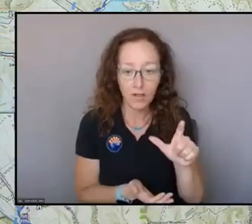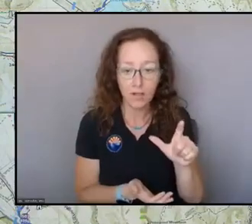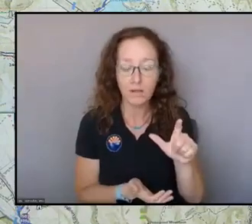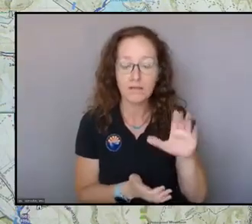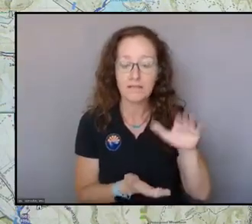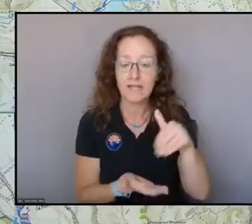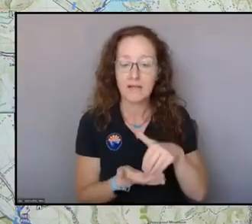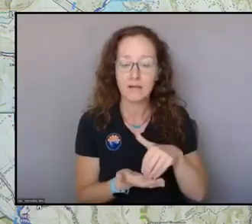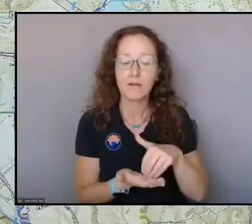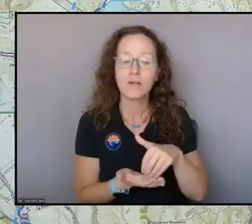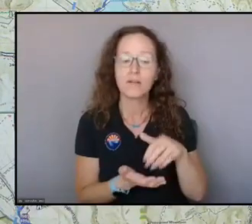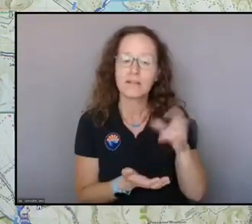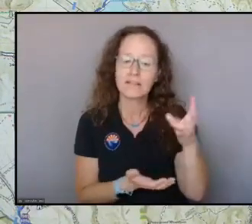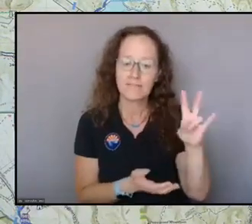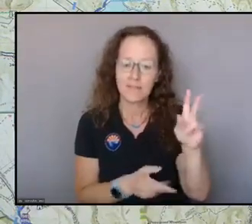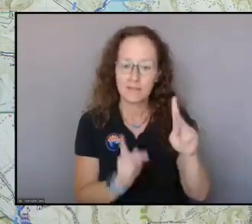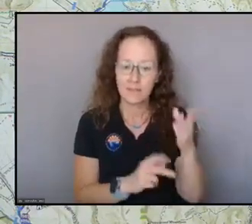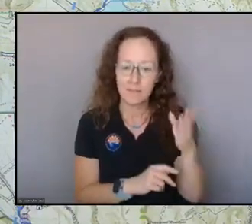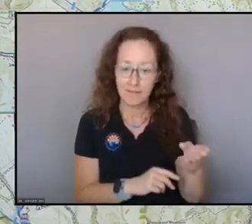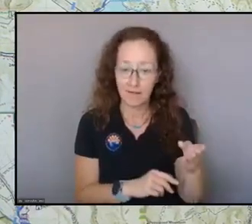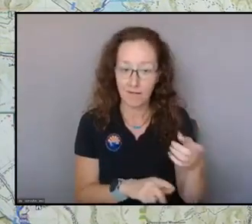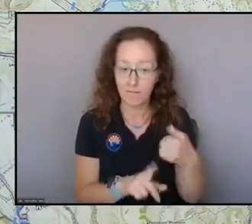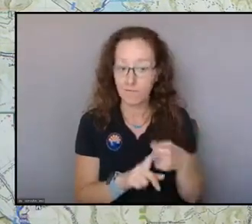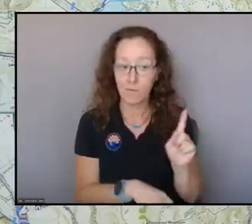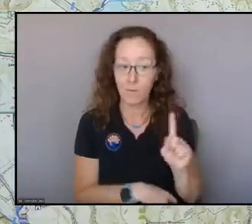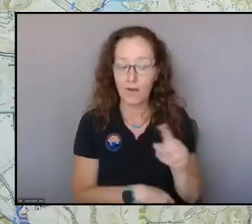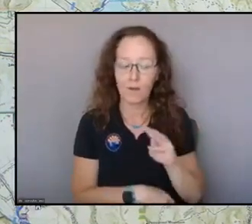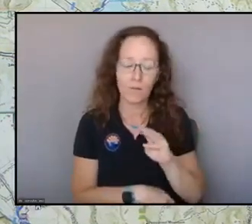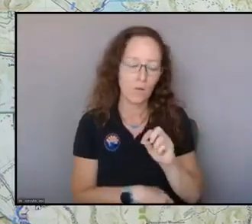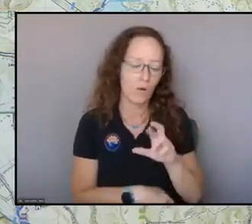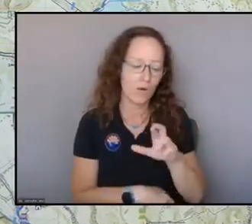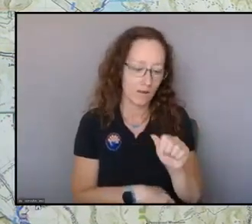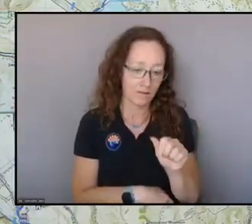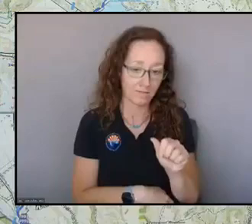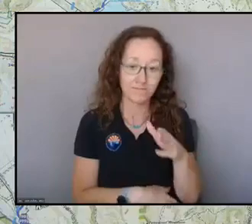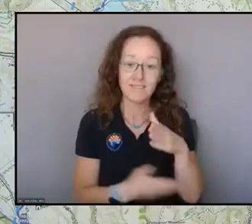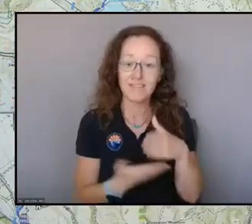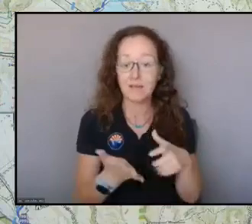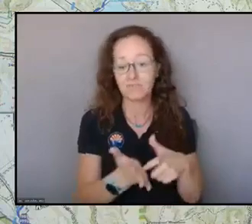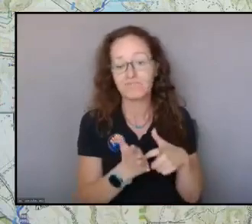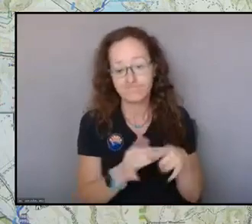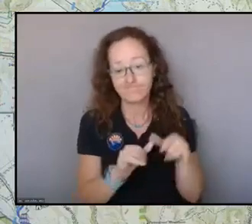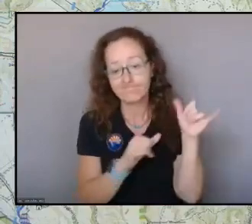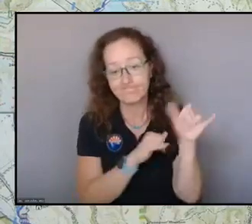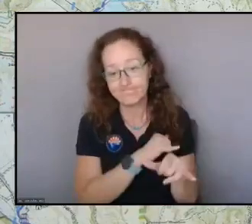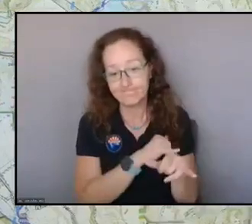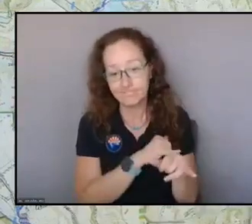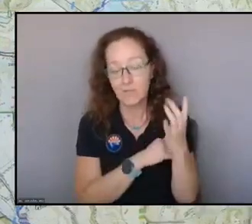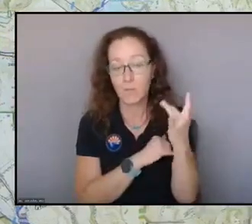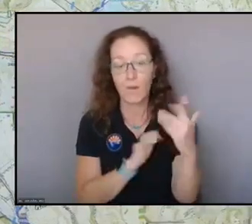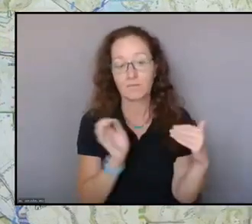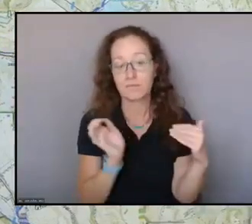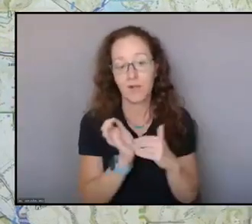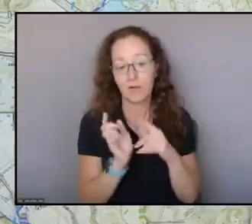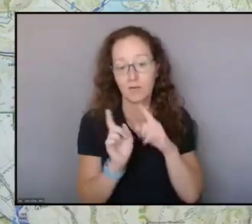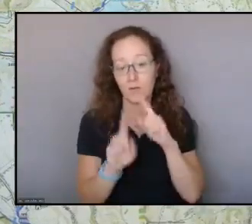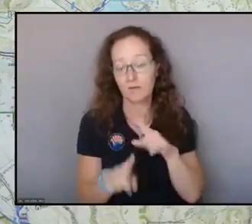DISPLACED SOULS ARE FROM MORA AND SOME HAVE TO STAY BECAUSE OF DOCTOR'S ORDERS TO AVOID THE SMOKE.